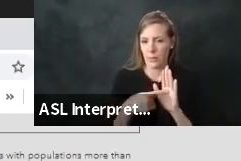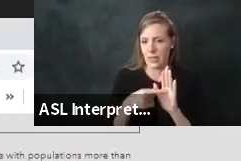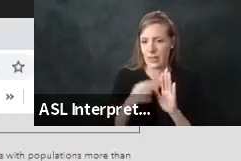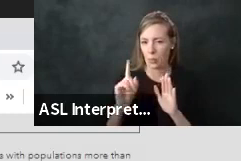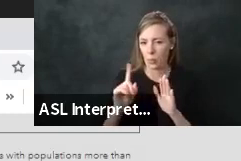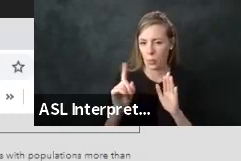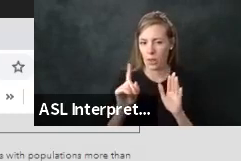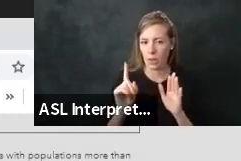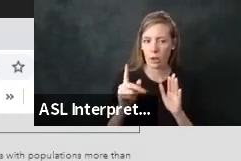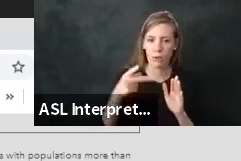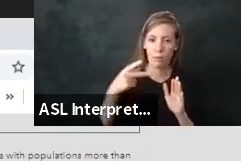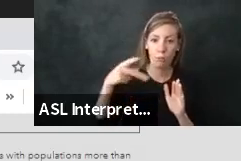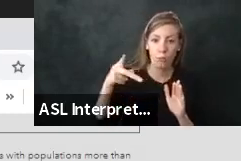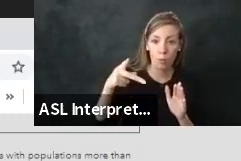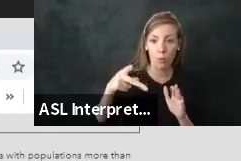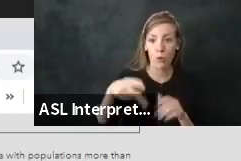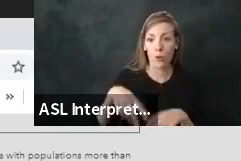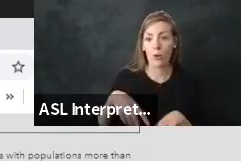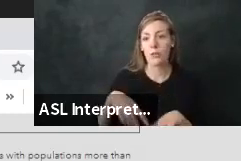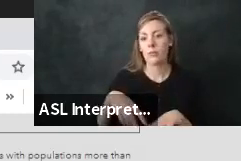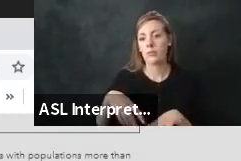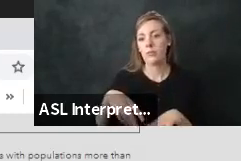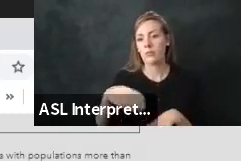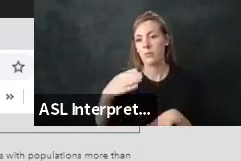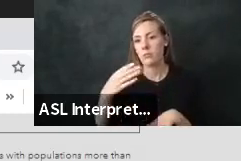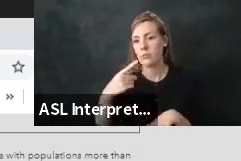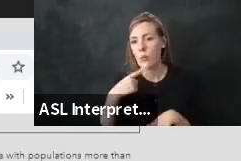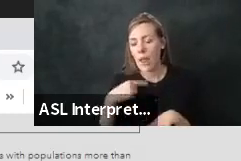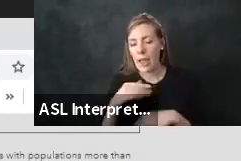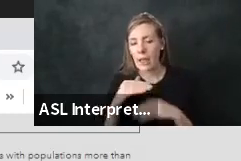purple tier, which indicates widespread transmission